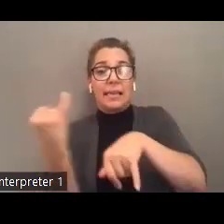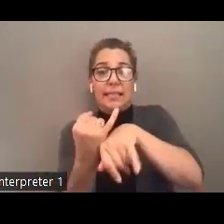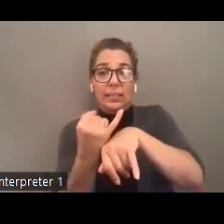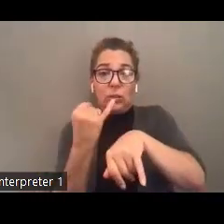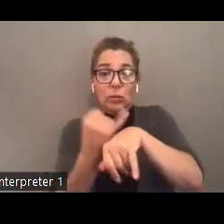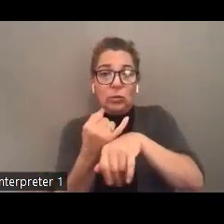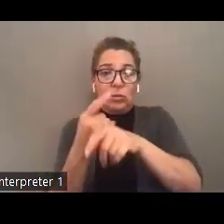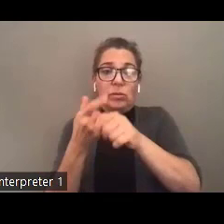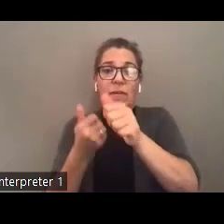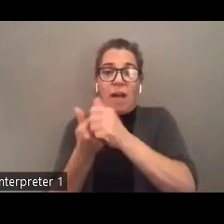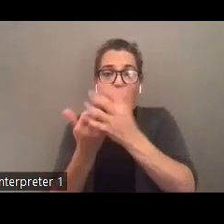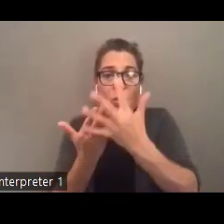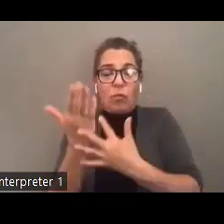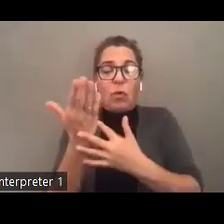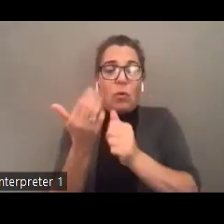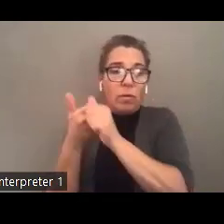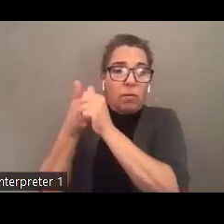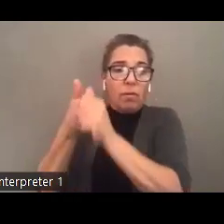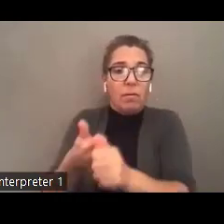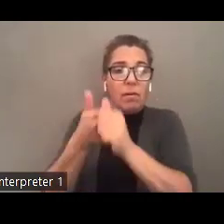follow through and comply with the approved plan.